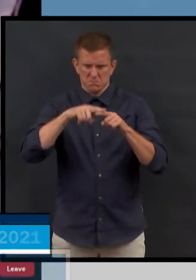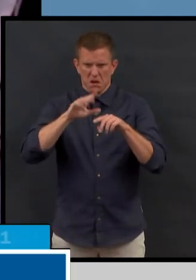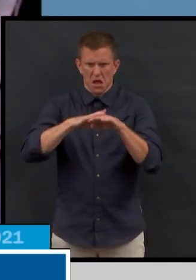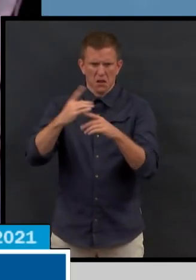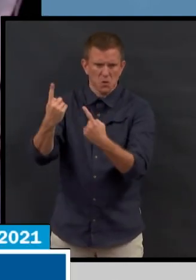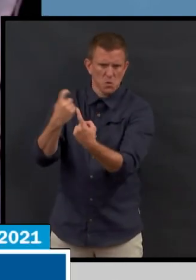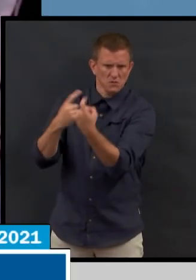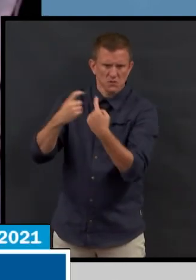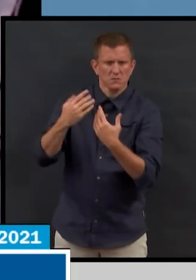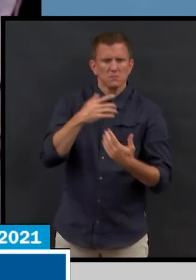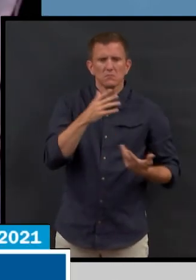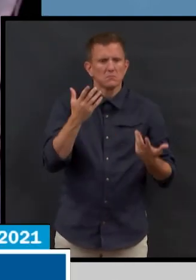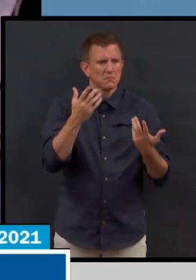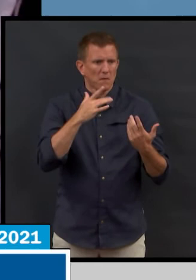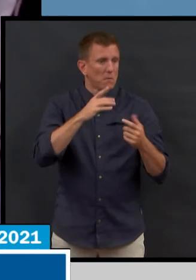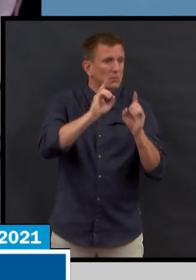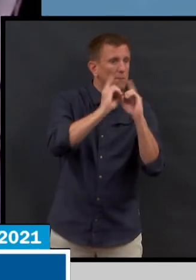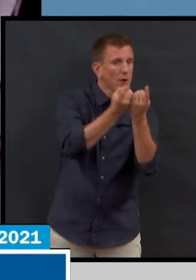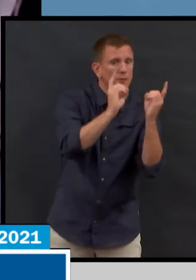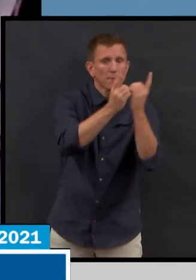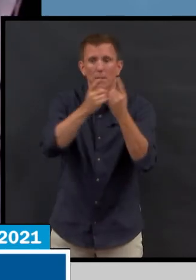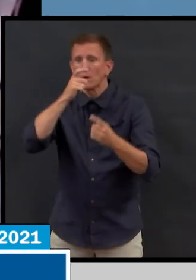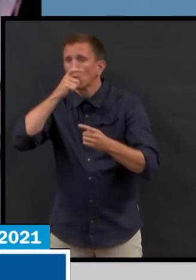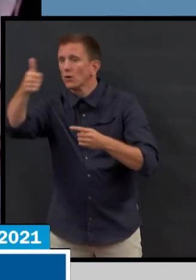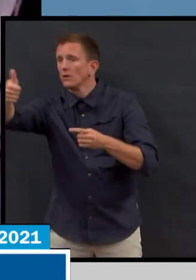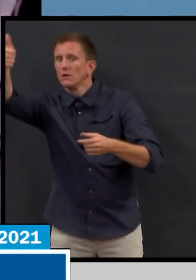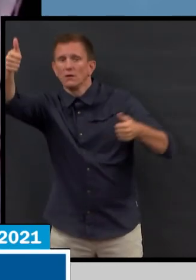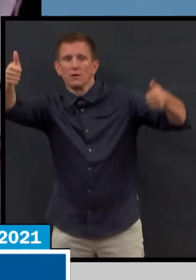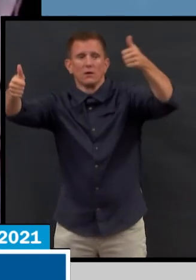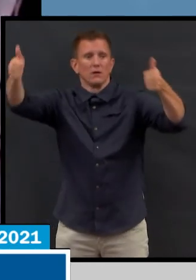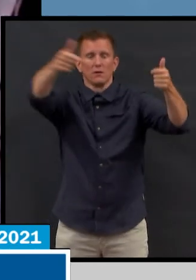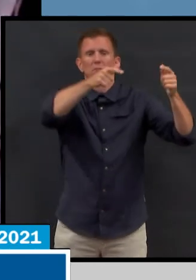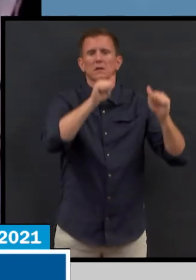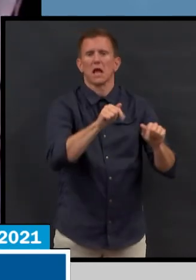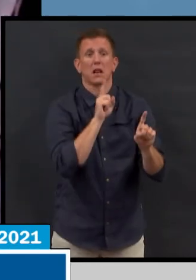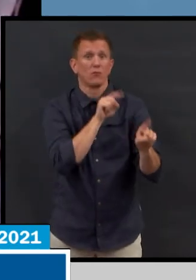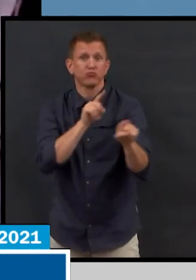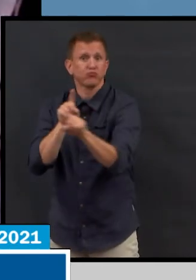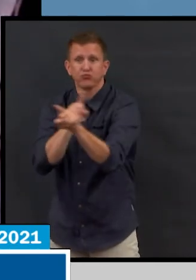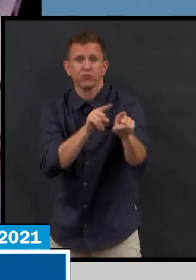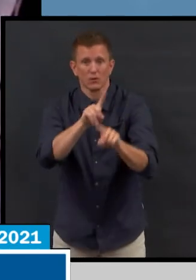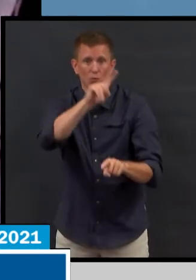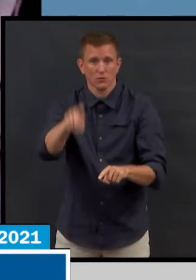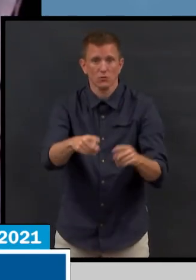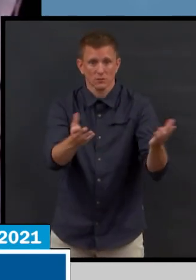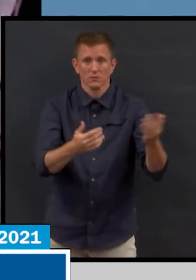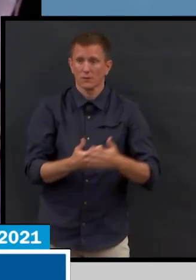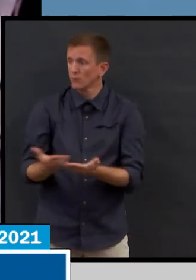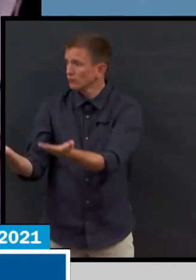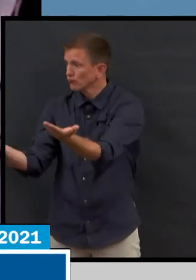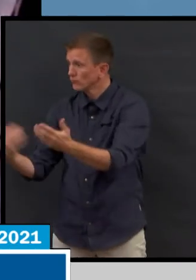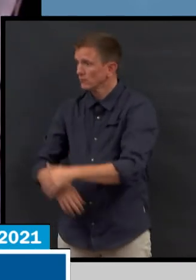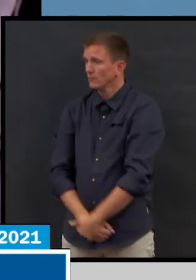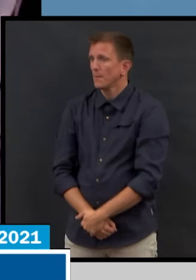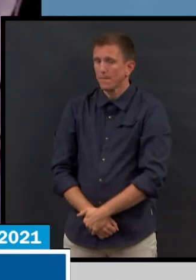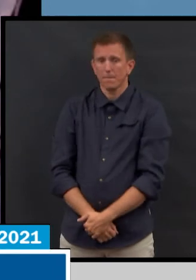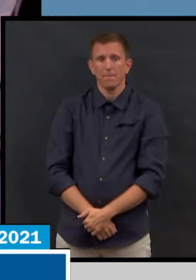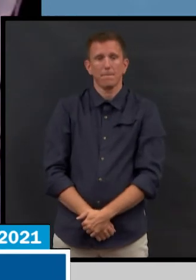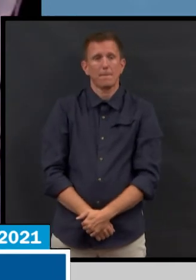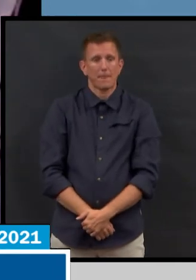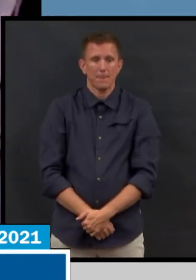heads who can answer specific questions that are coming in so um the first one deals with